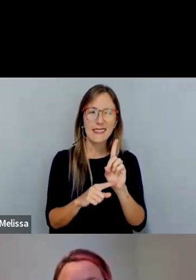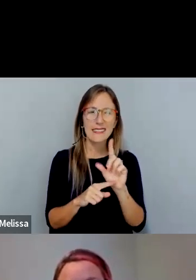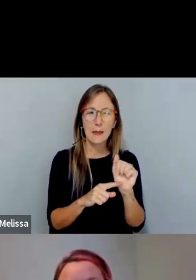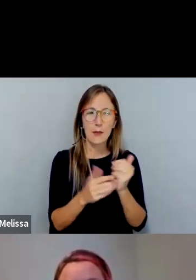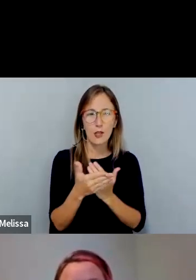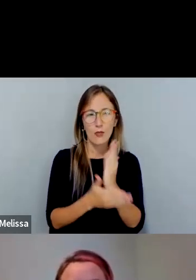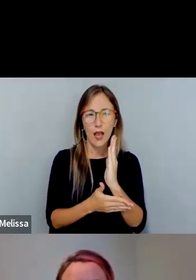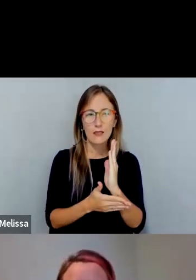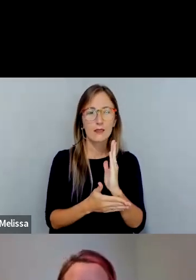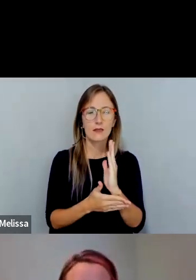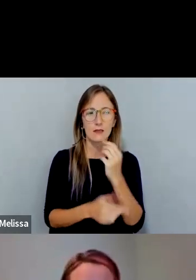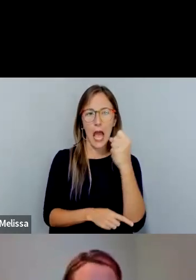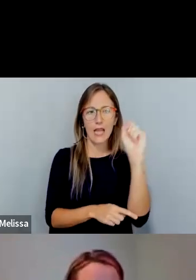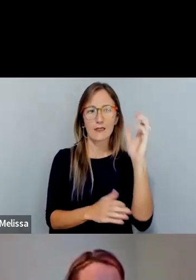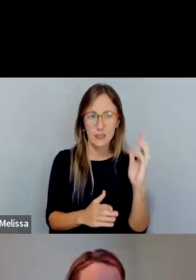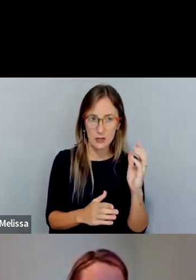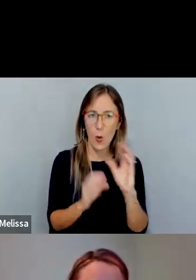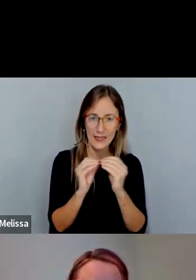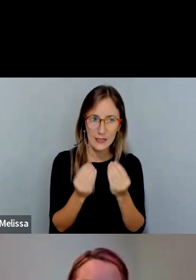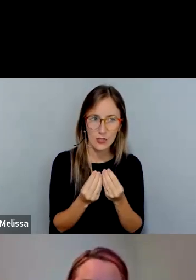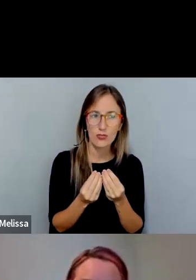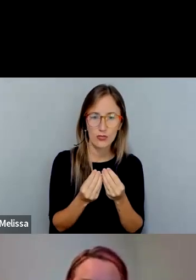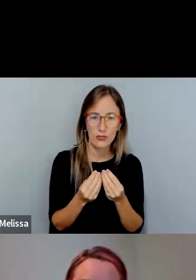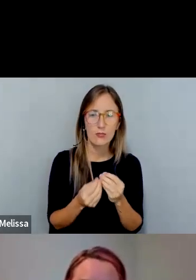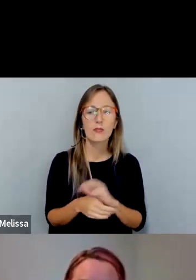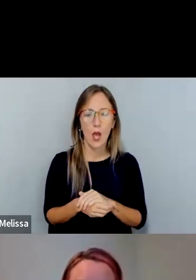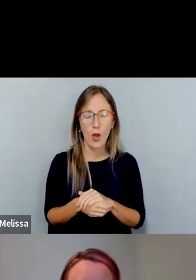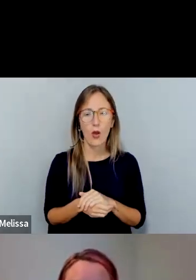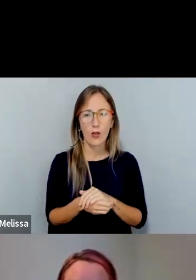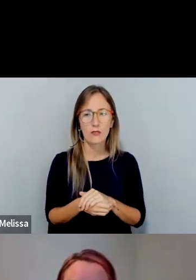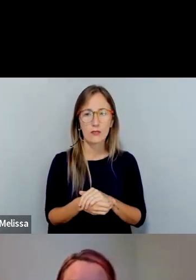been a member for over 30 years now adapt. I don't know if any of you are